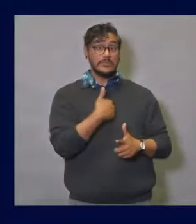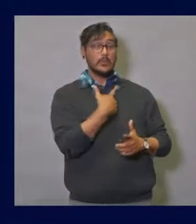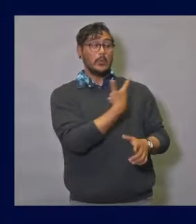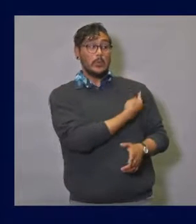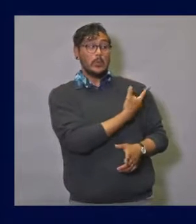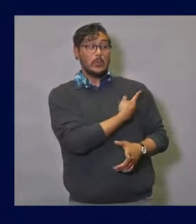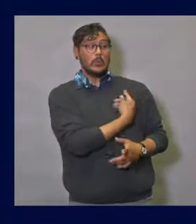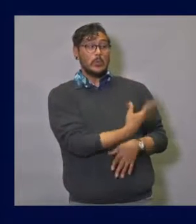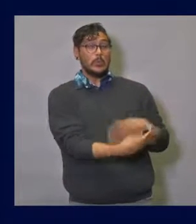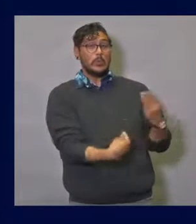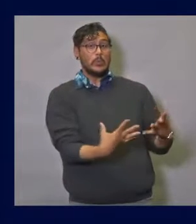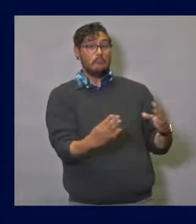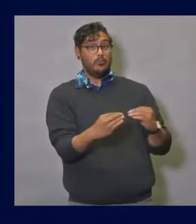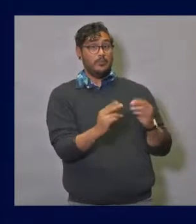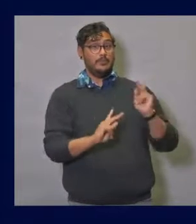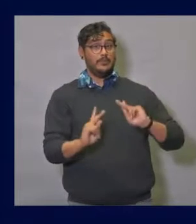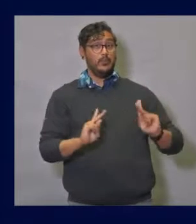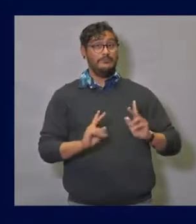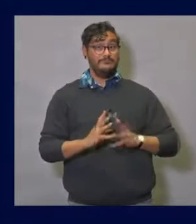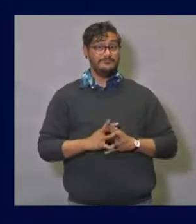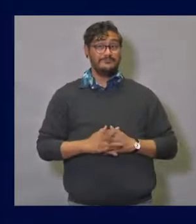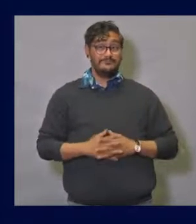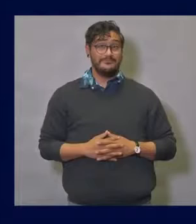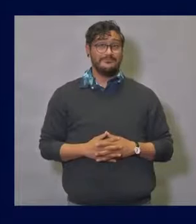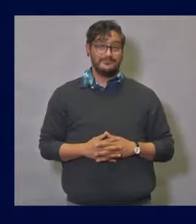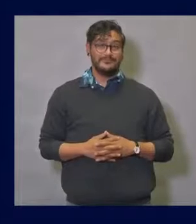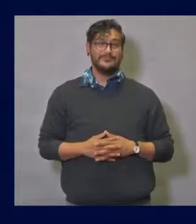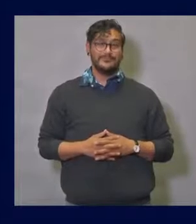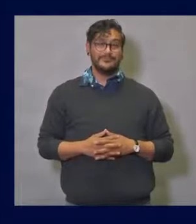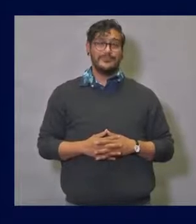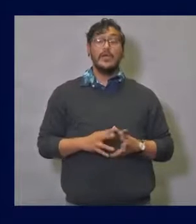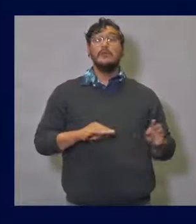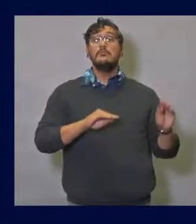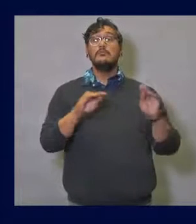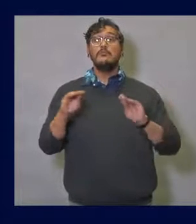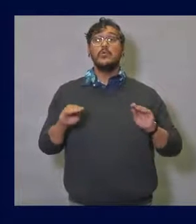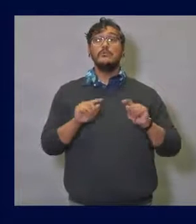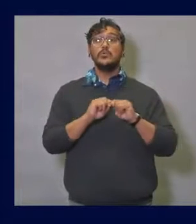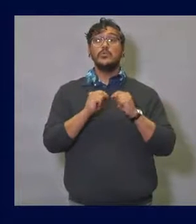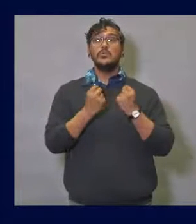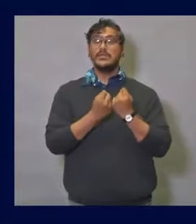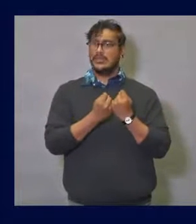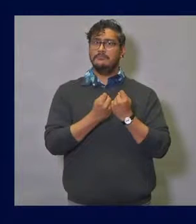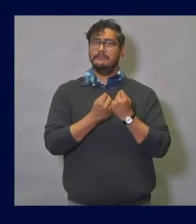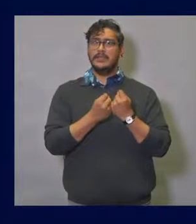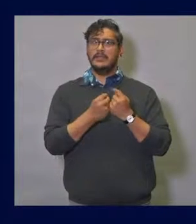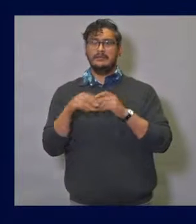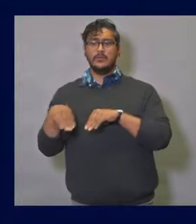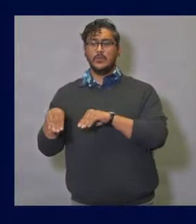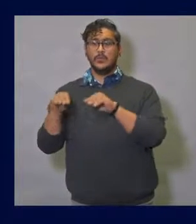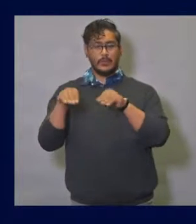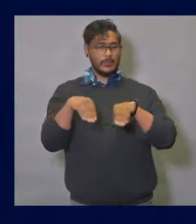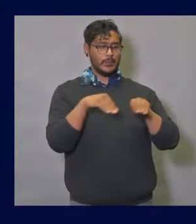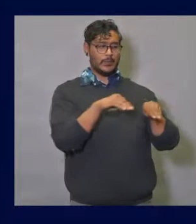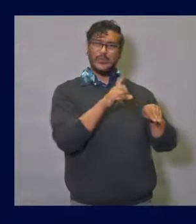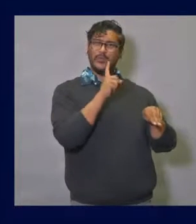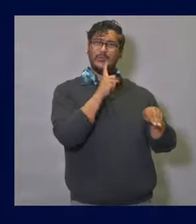VACCINATE EVEN MORE PEOPLE.